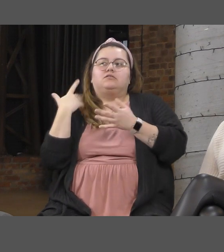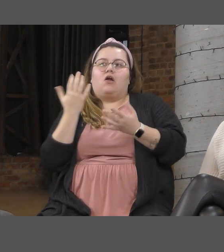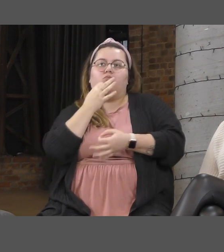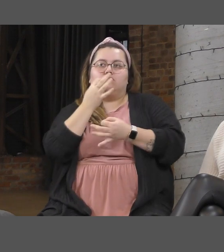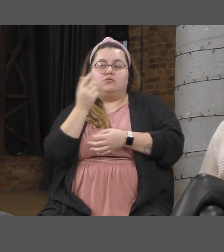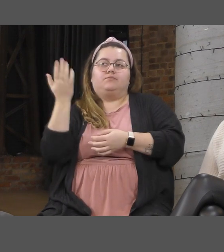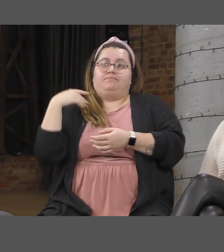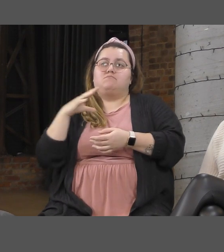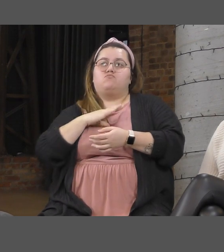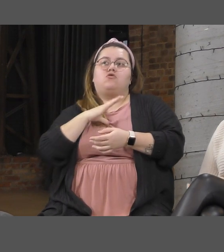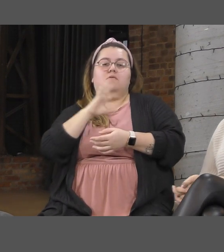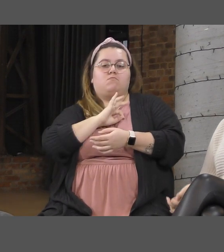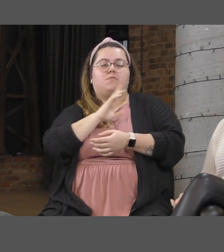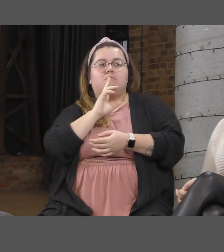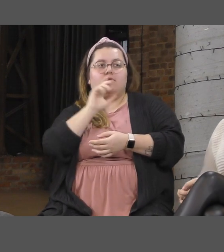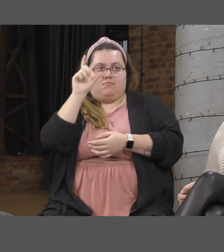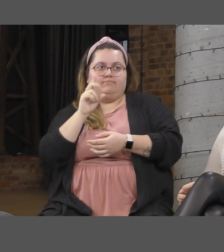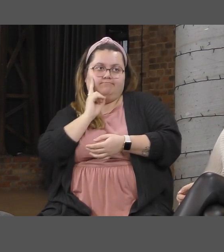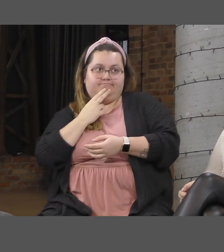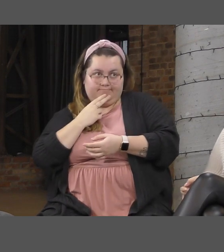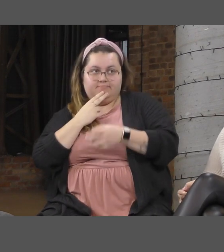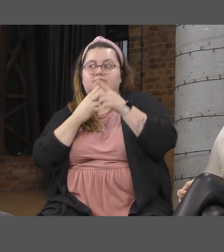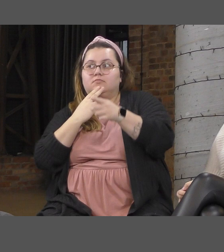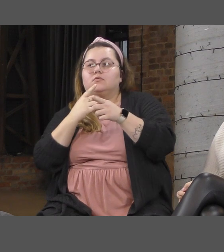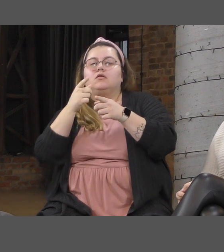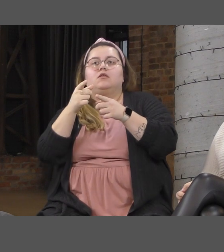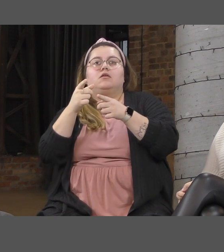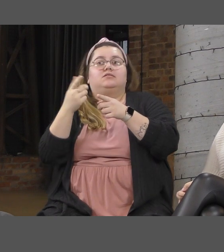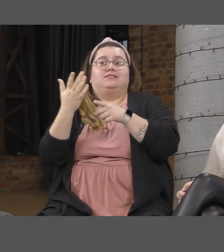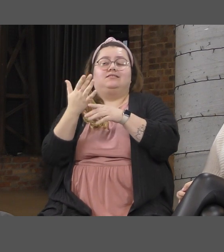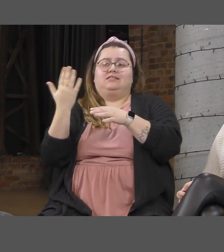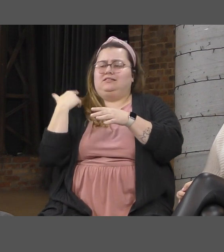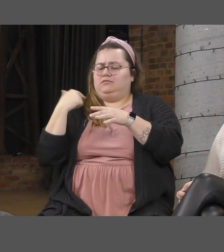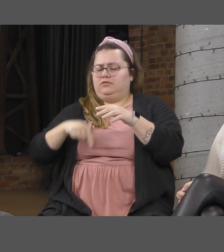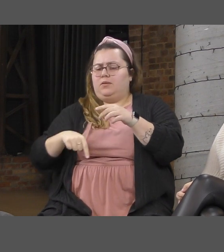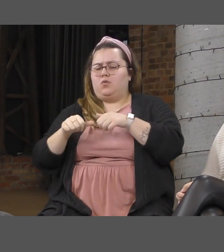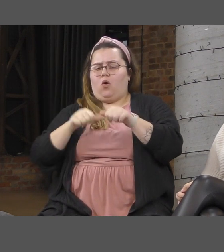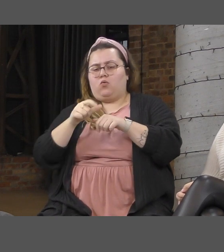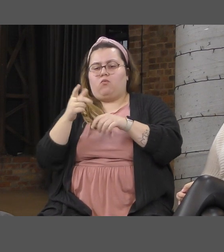I wanted to tell you about my mother, who is also a deaf person.